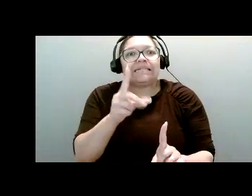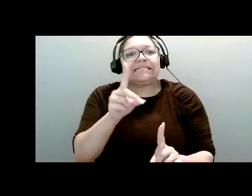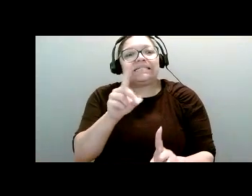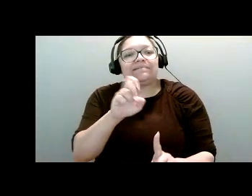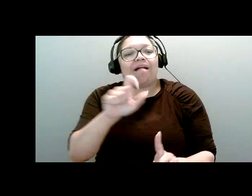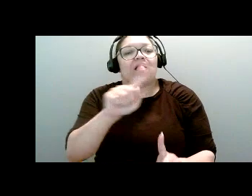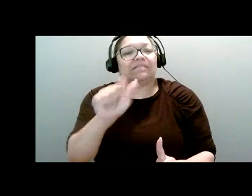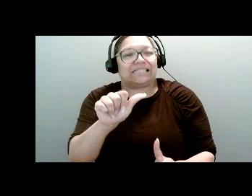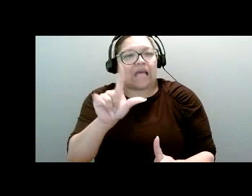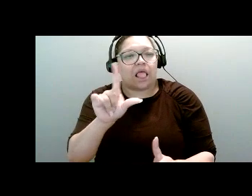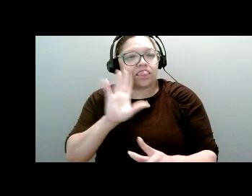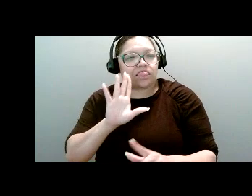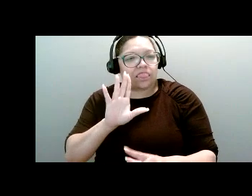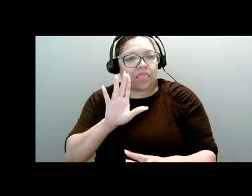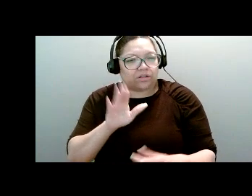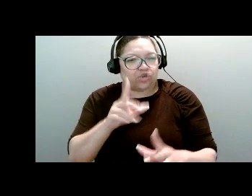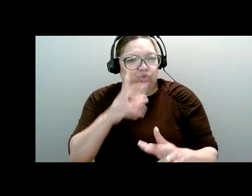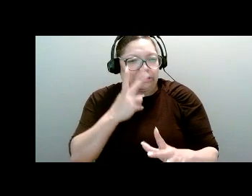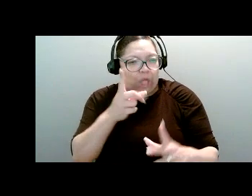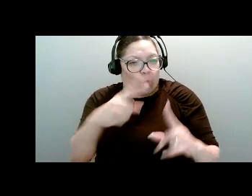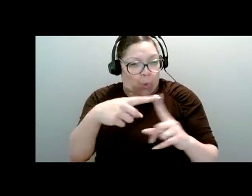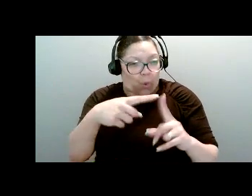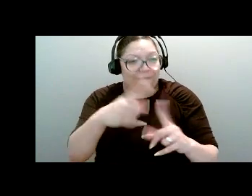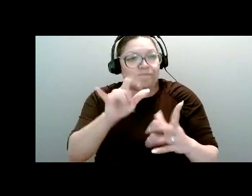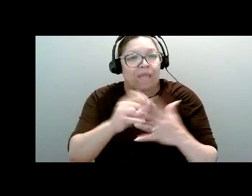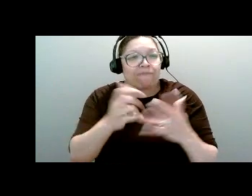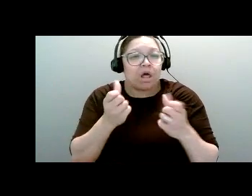It's a large delta system with agricultural lands and a river.